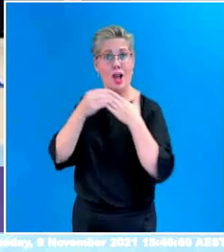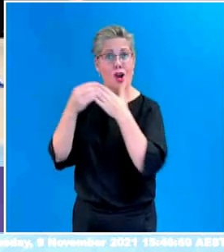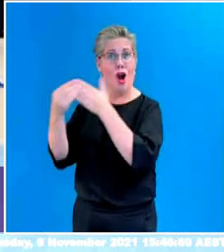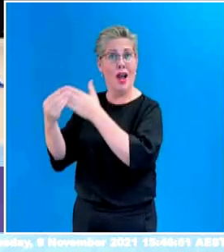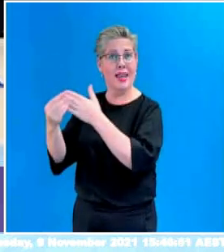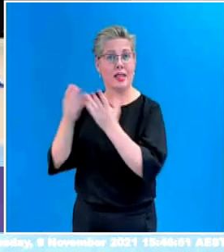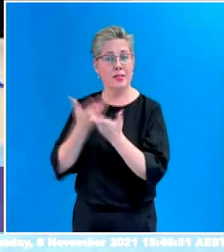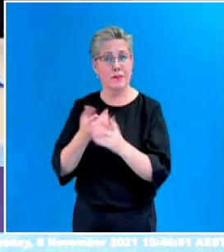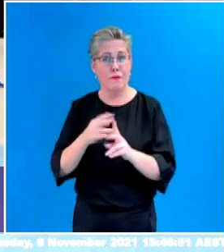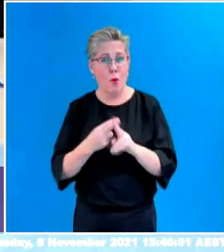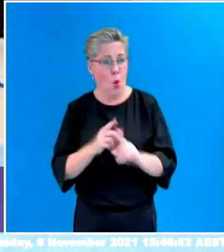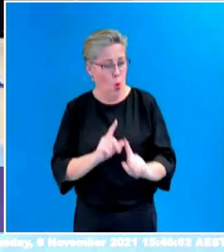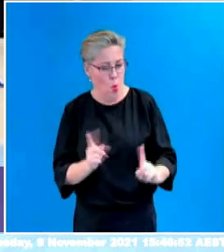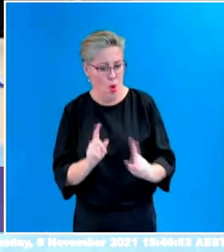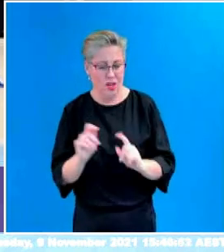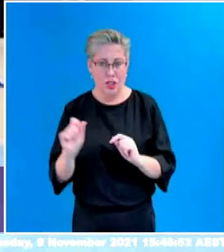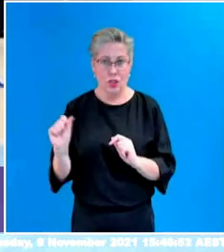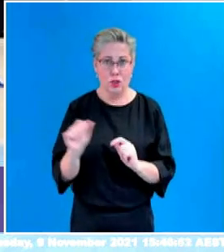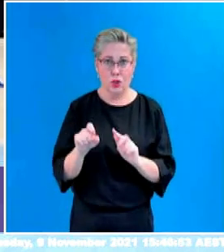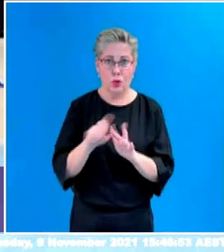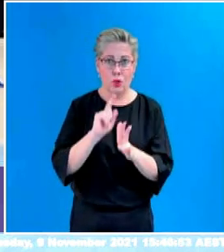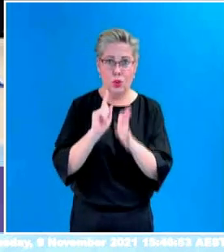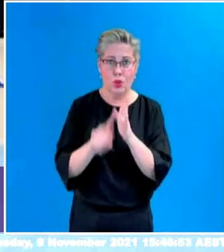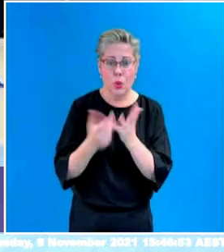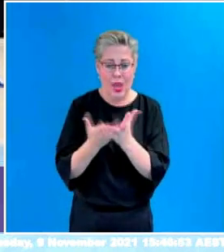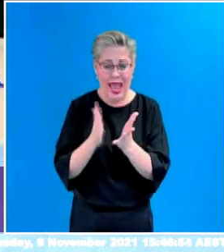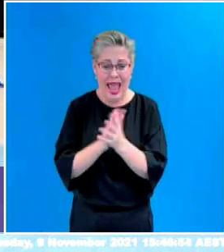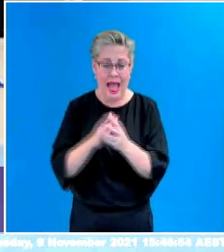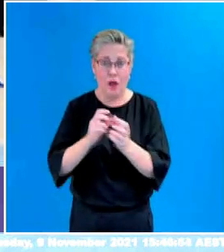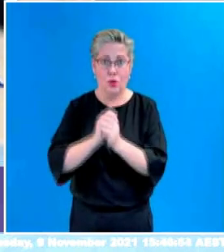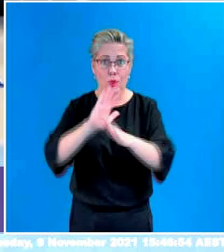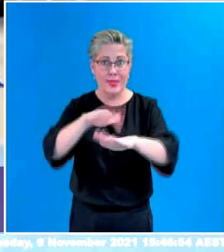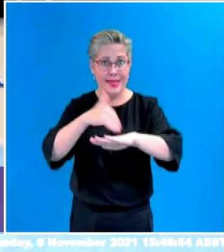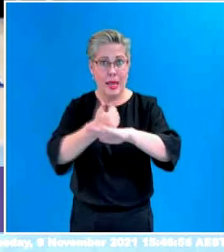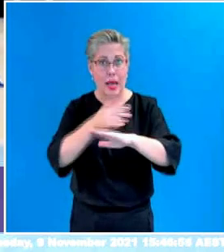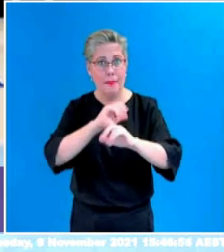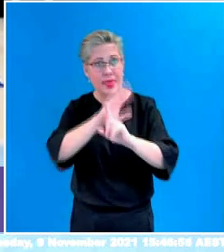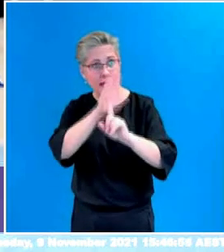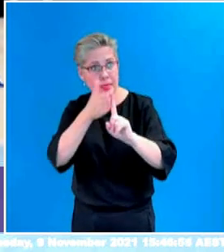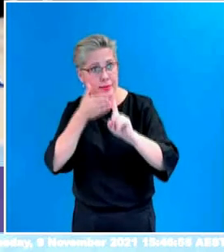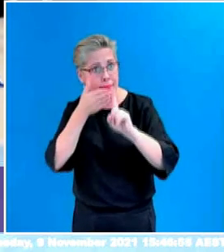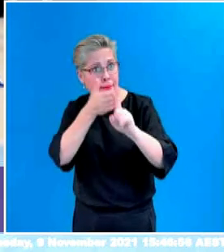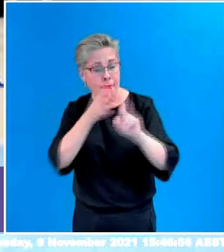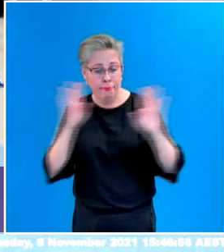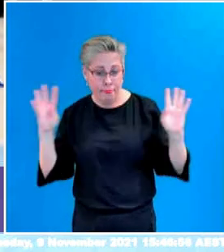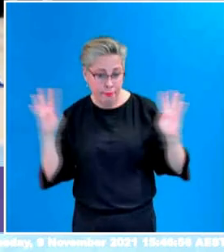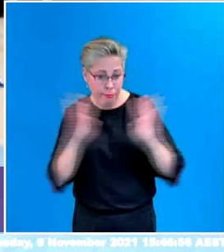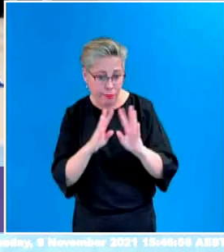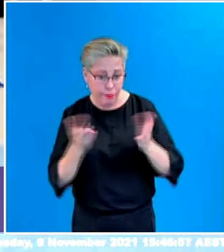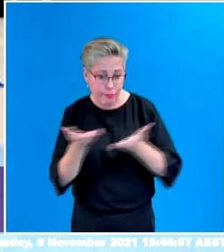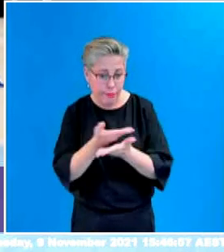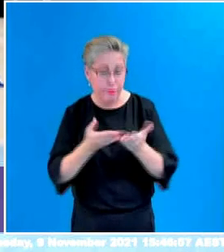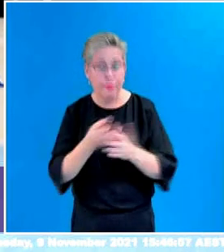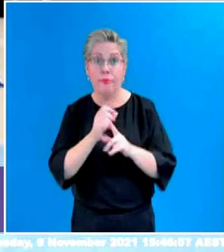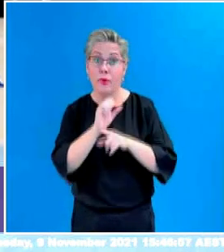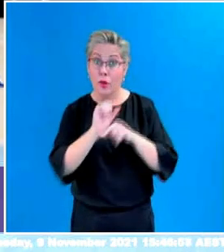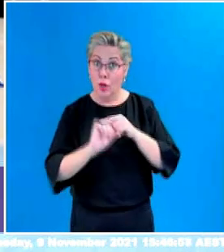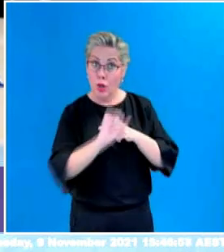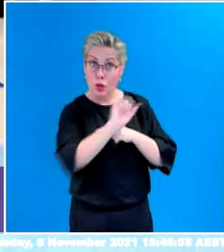point or that coordinating mechanism. So the description you have just given, I think, we would say probably conflates